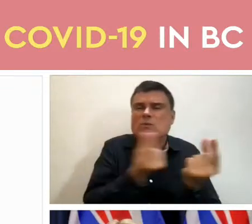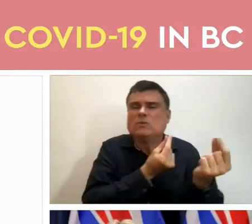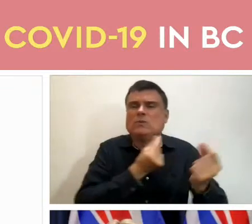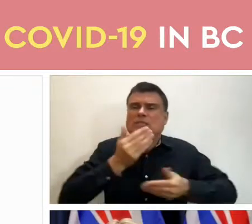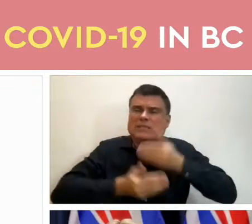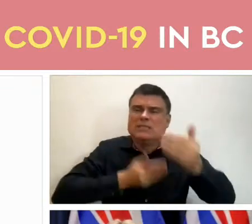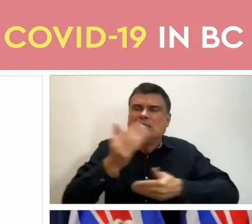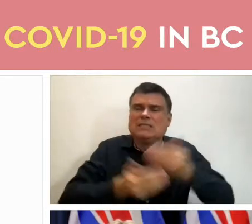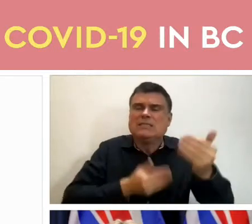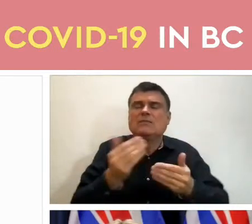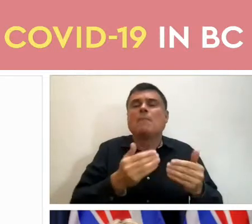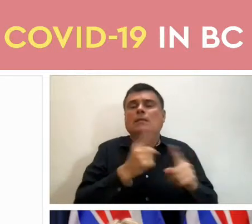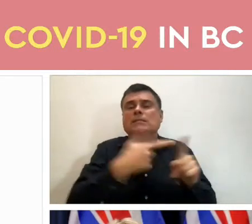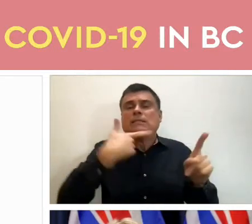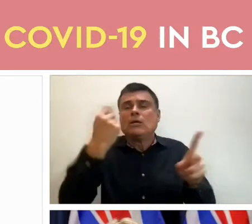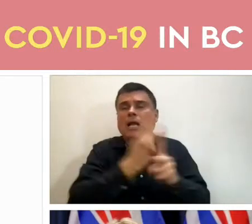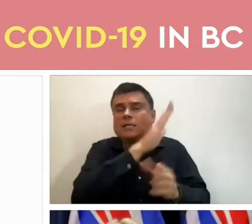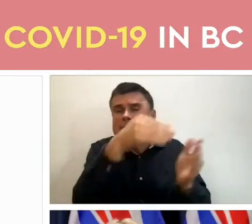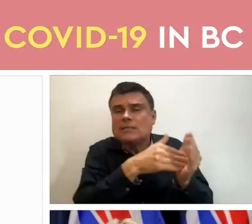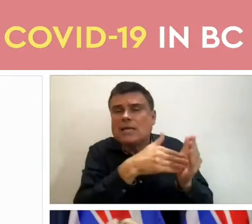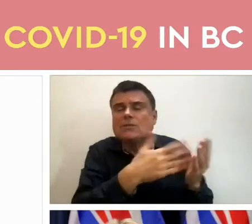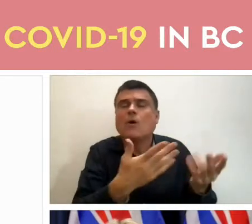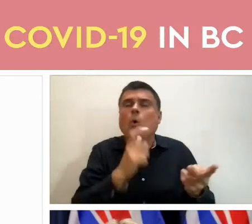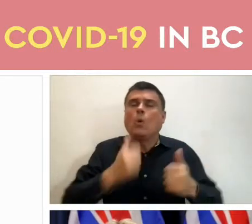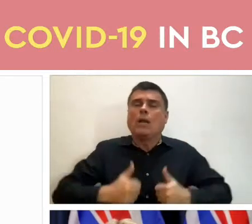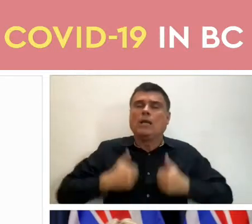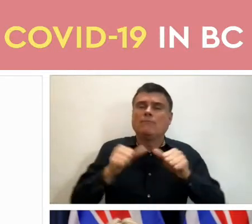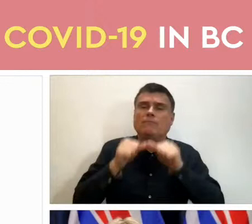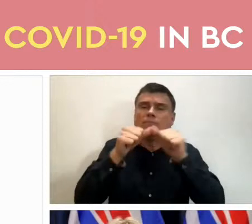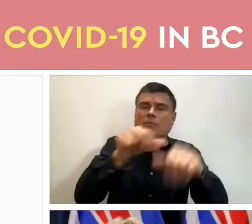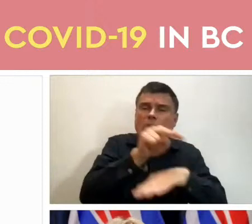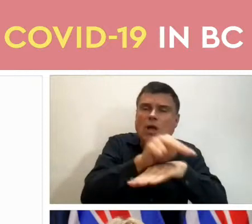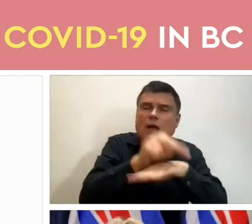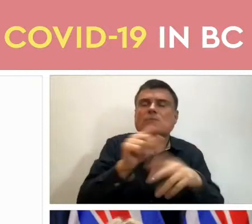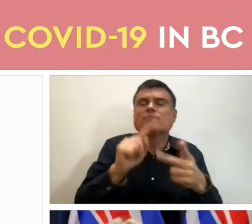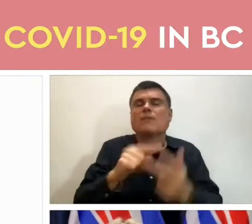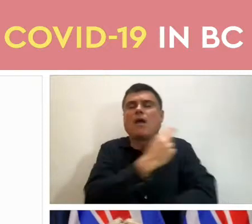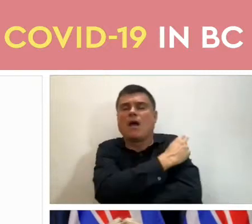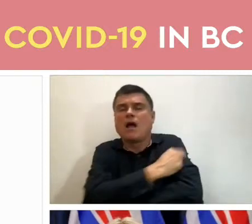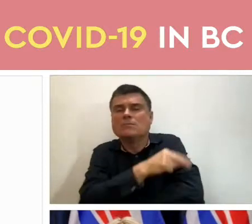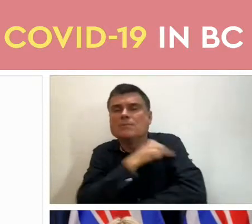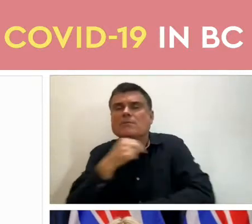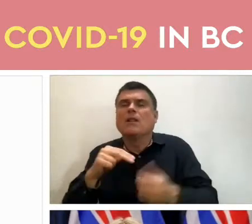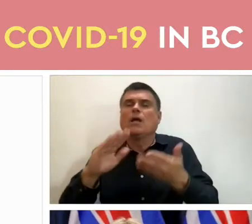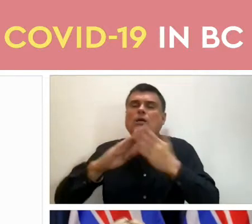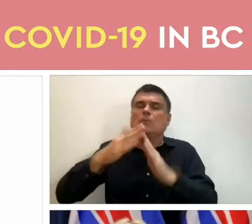working very hard. Health care workers, whether they are doing case in contact